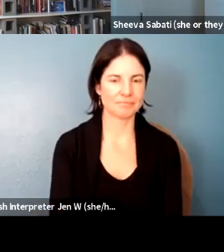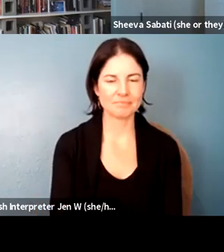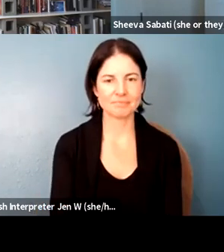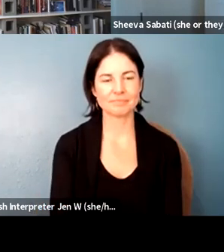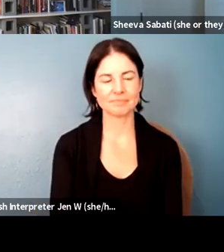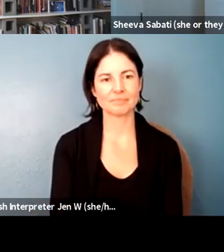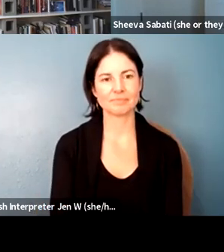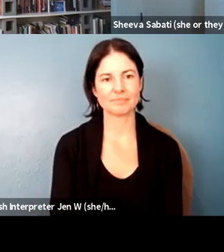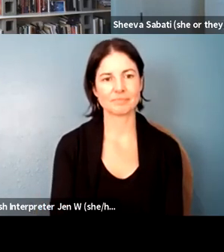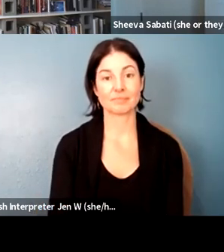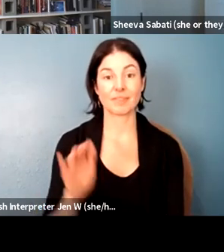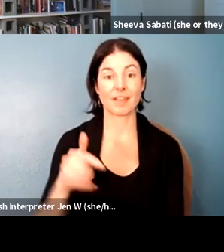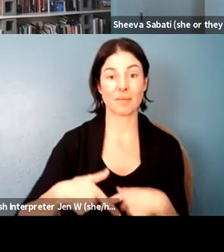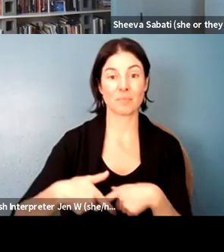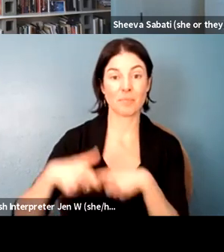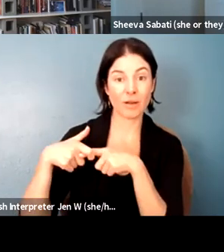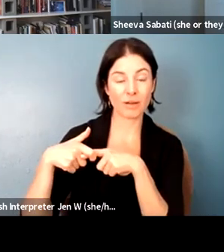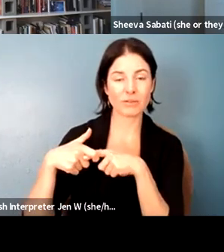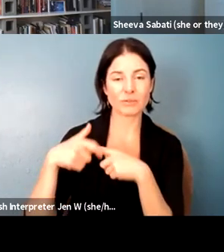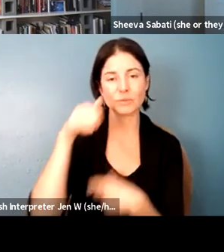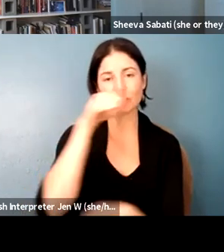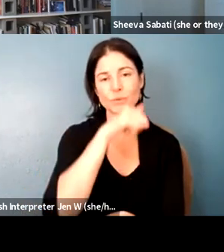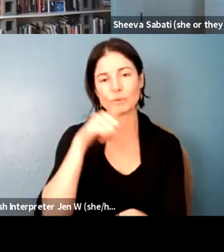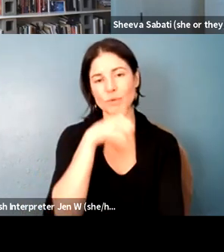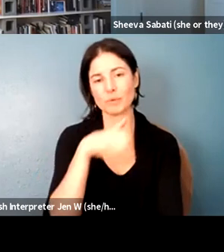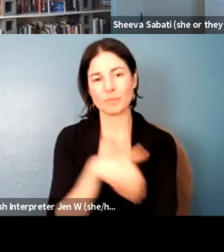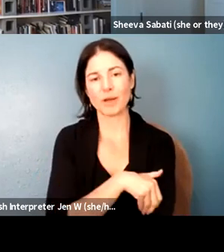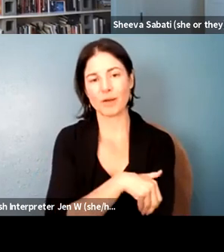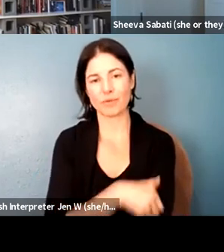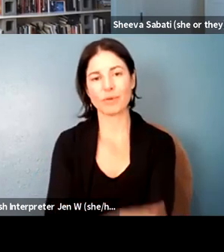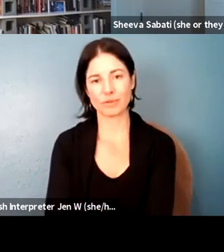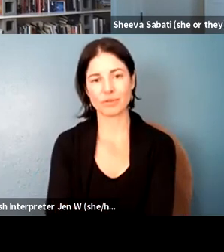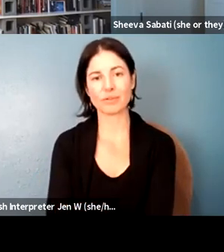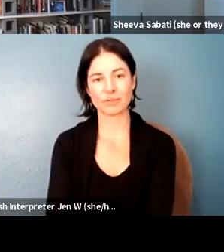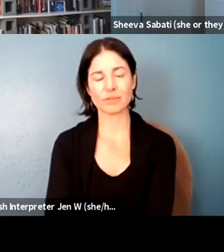is so powerful. And they let's be honest, so often time so